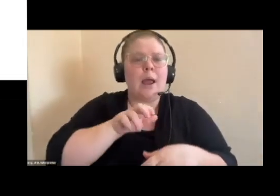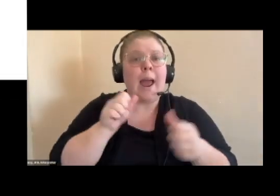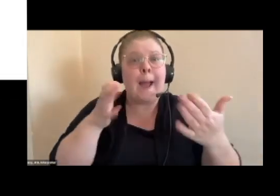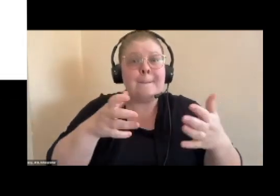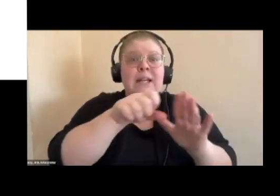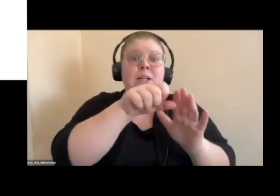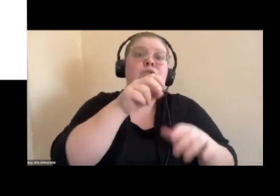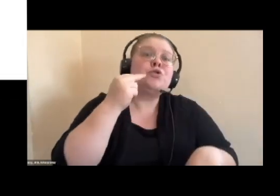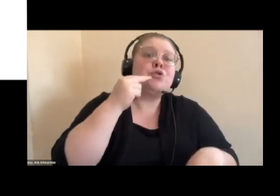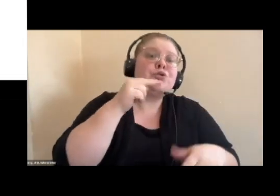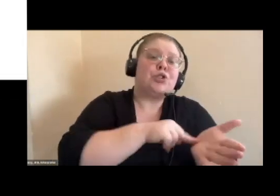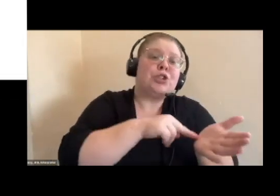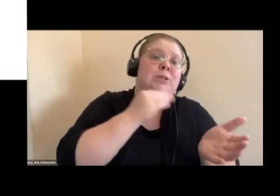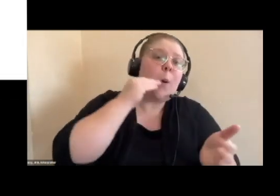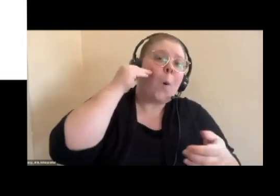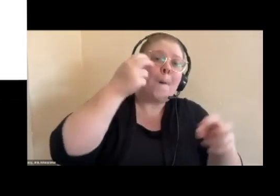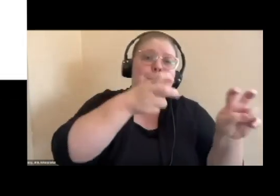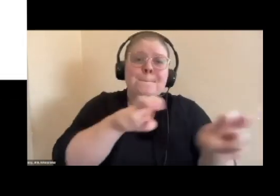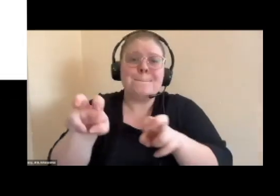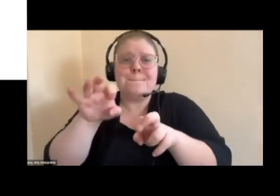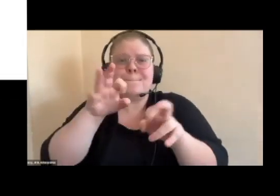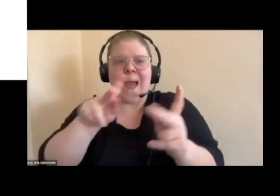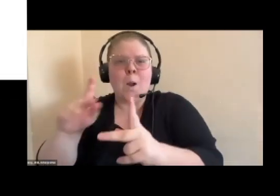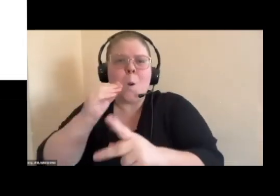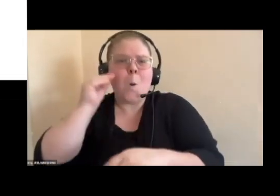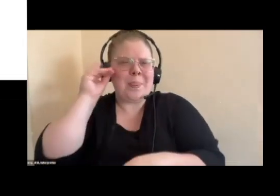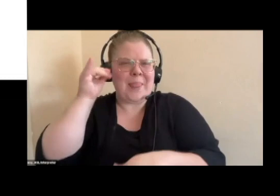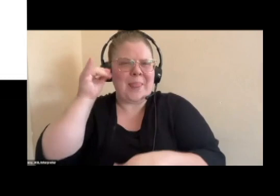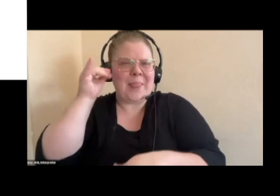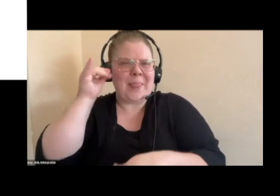by more than 50% reduction in the transitions.